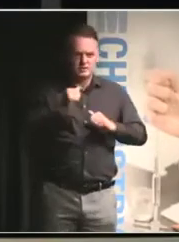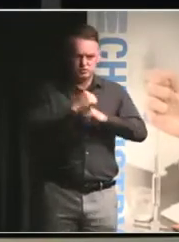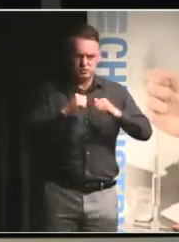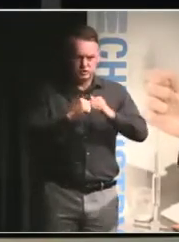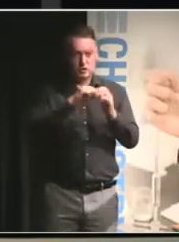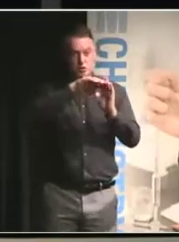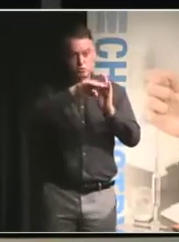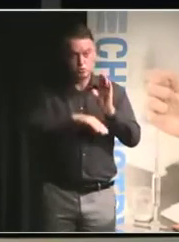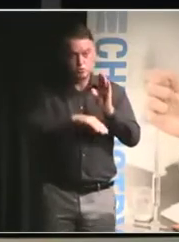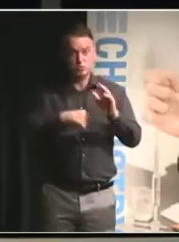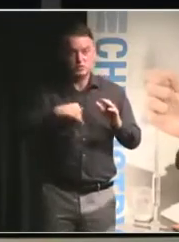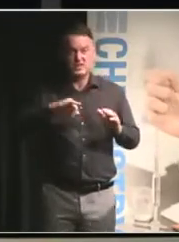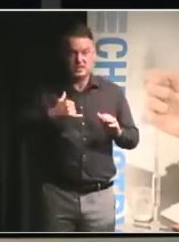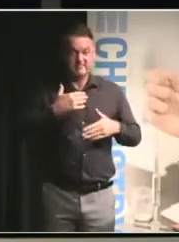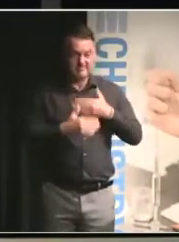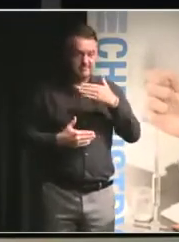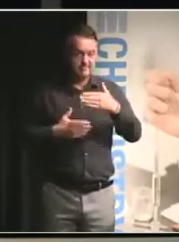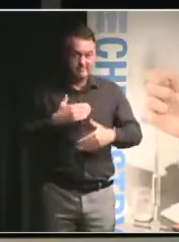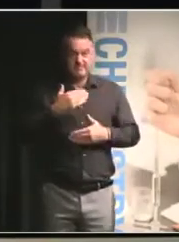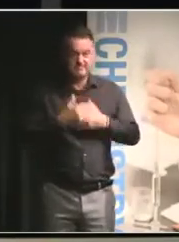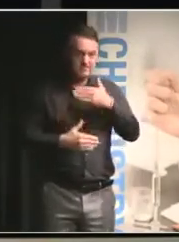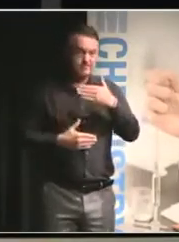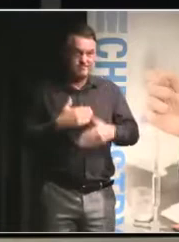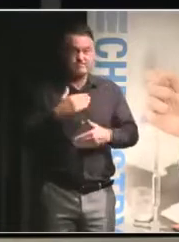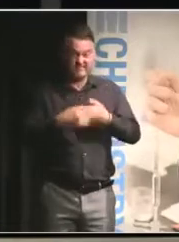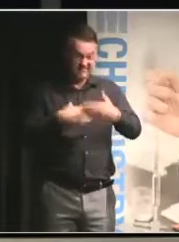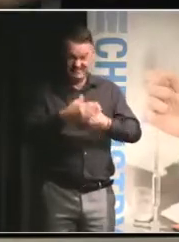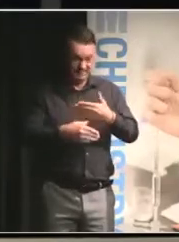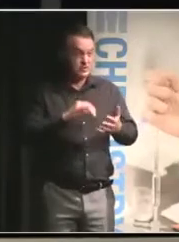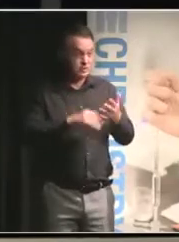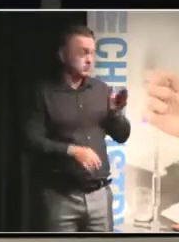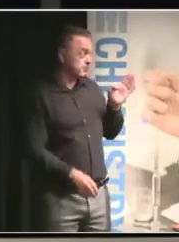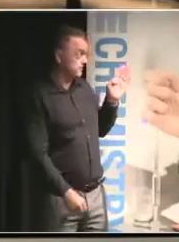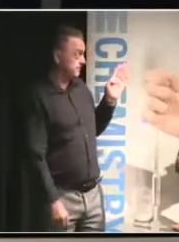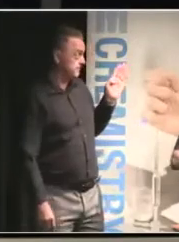which is getting by trying to wing it and so the 12 principles of green chemistry